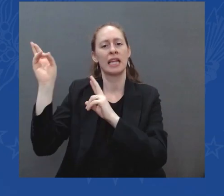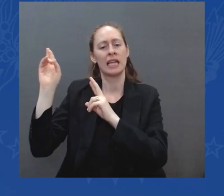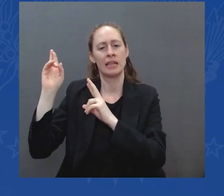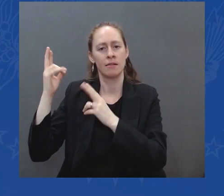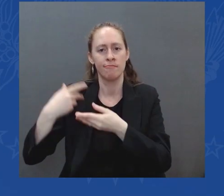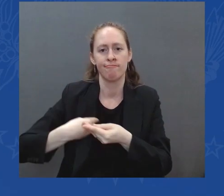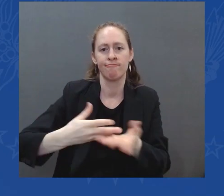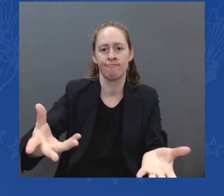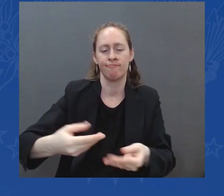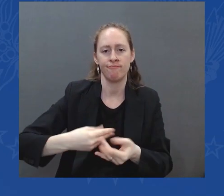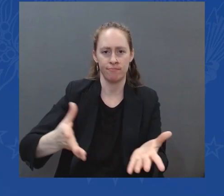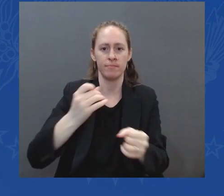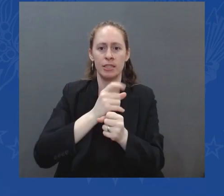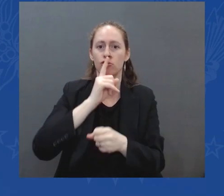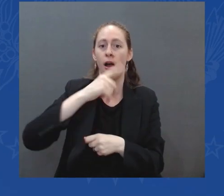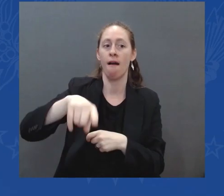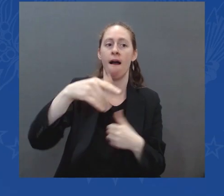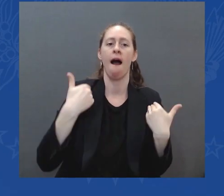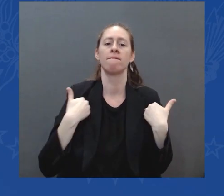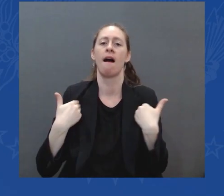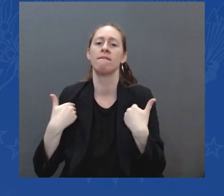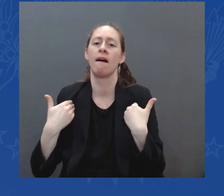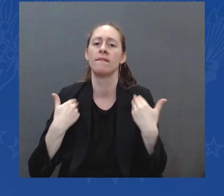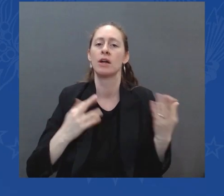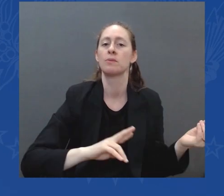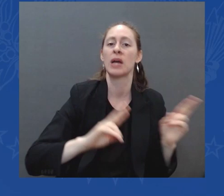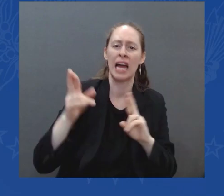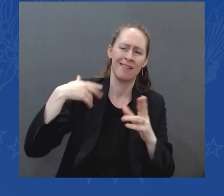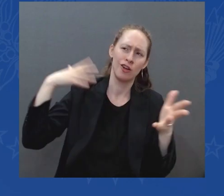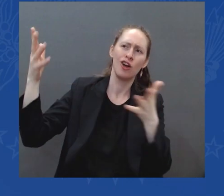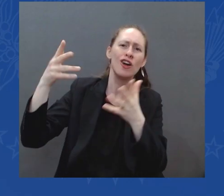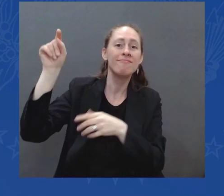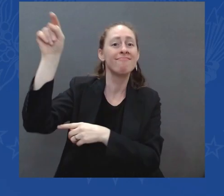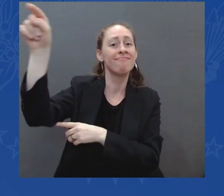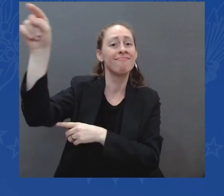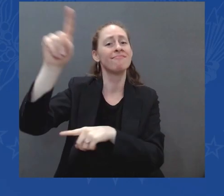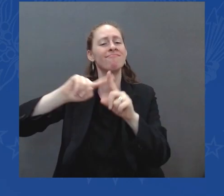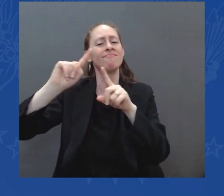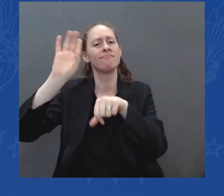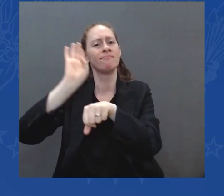from our national reserve in our history. It will provide a historic amount of supply